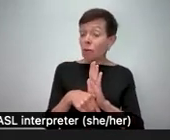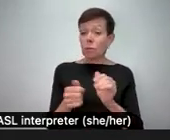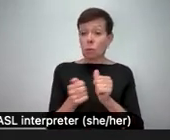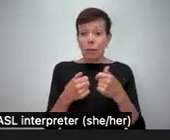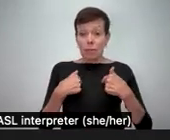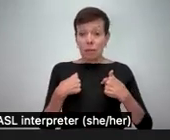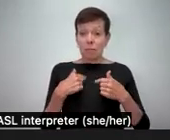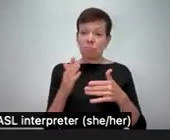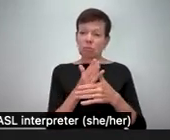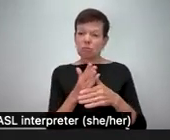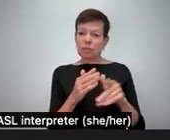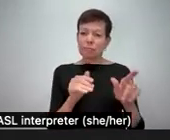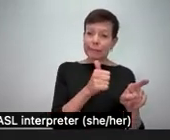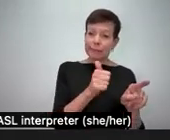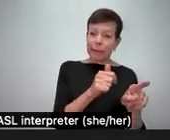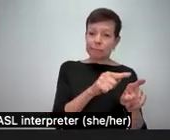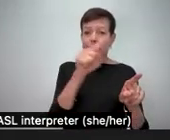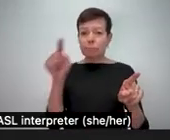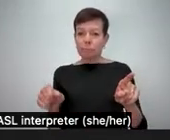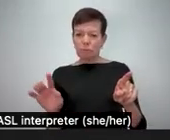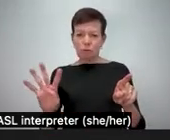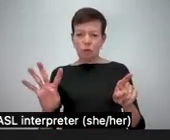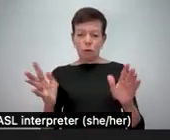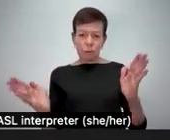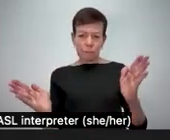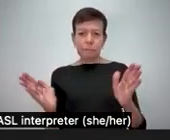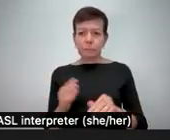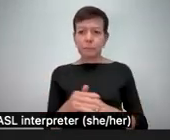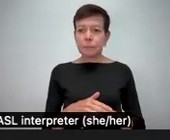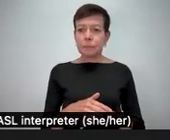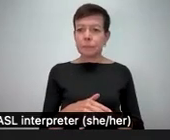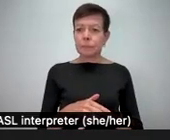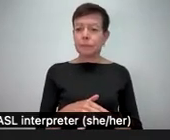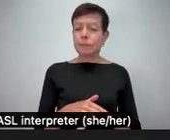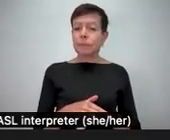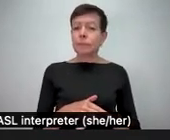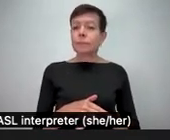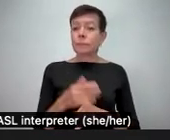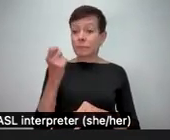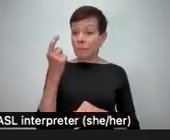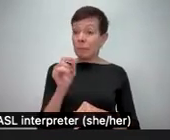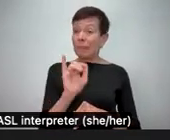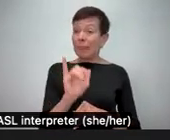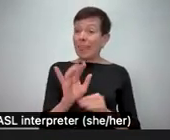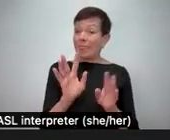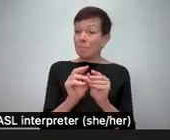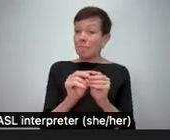project. This session is, or those sessions are not meant to review your application with you,